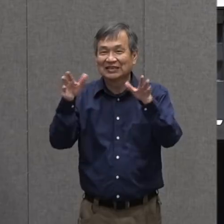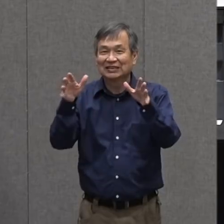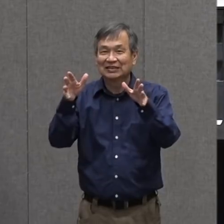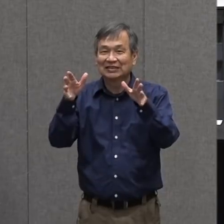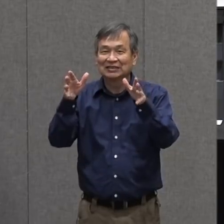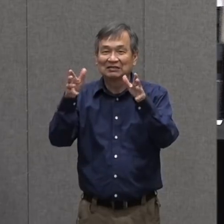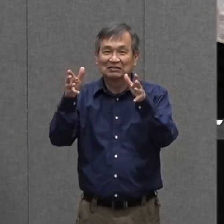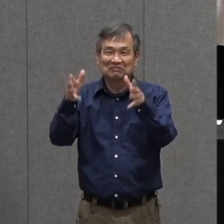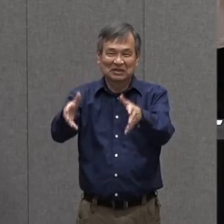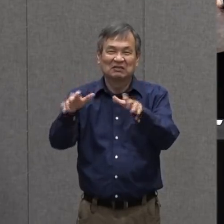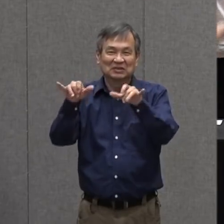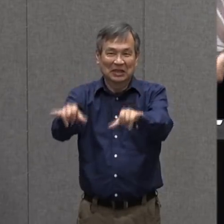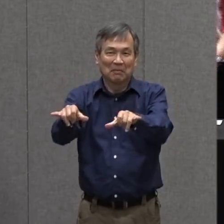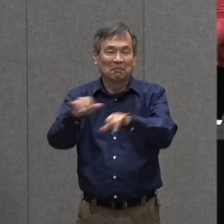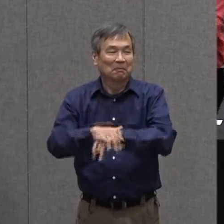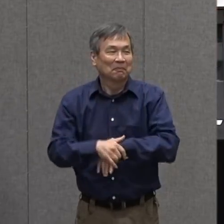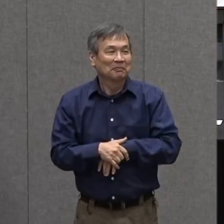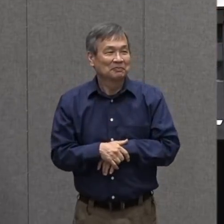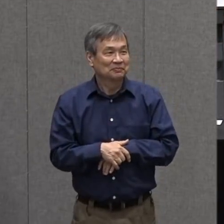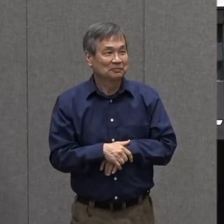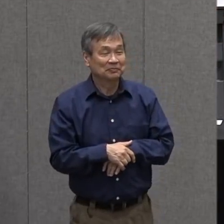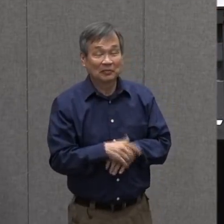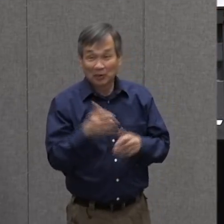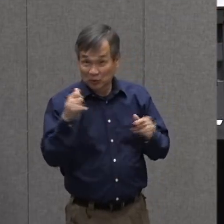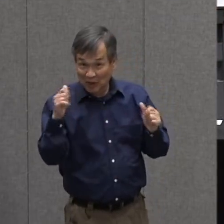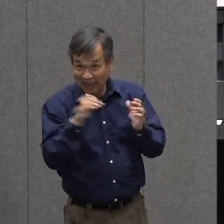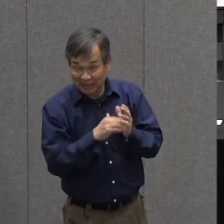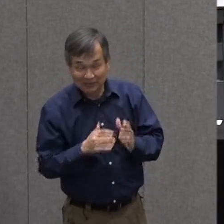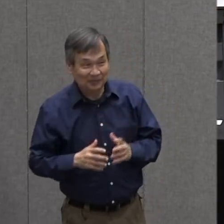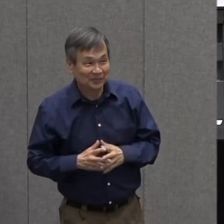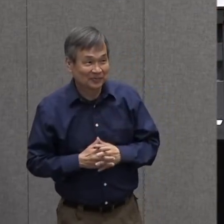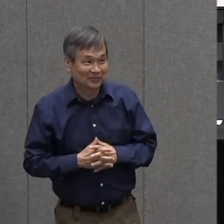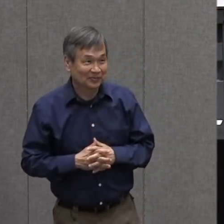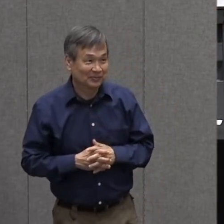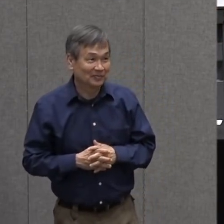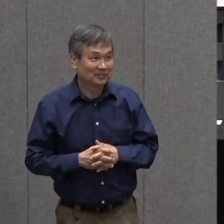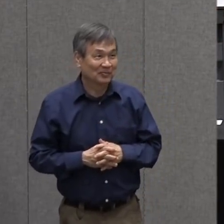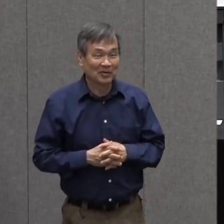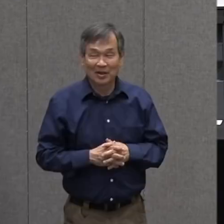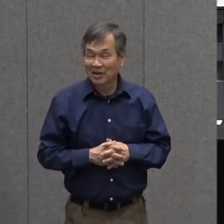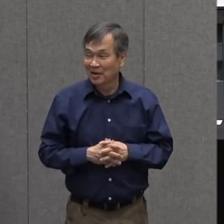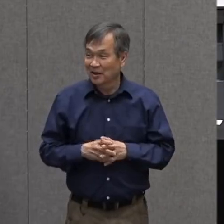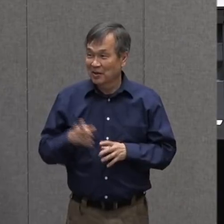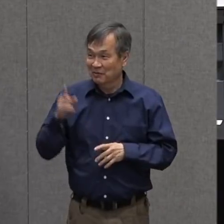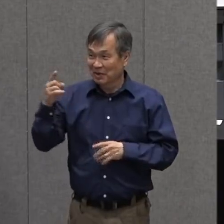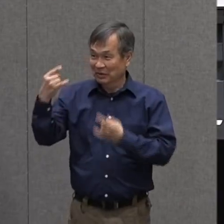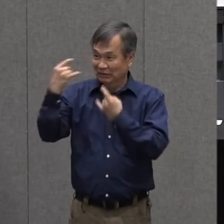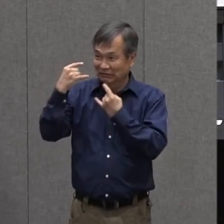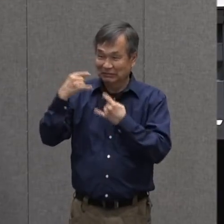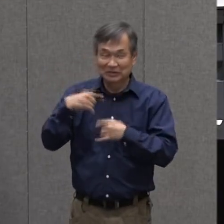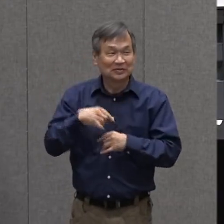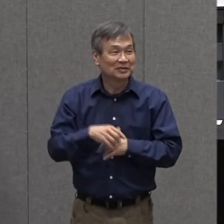All right, let's try this again. Maybe - Maybe she jinxed me. Oh, I like that. You put a math curse on me.